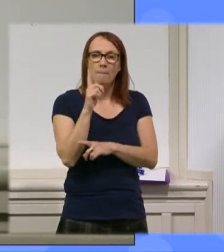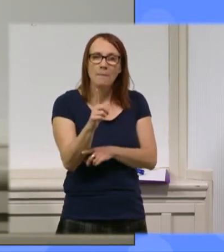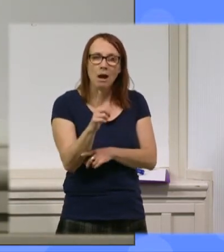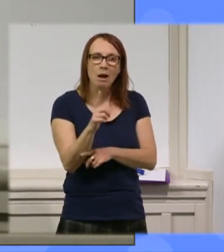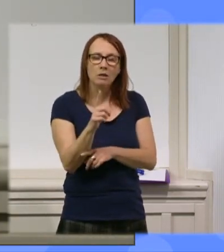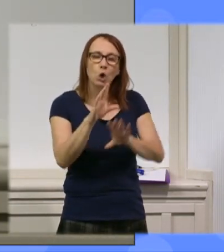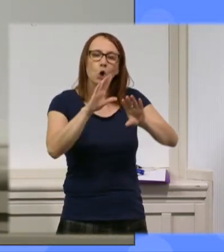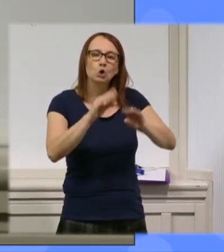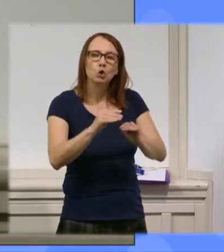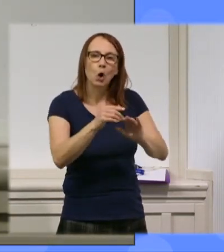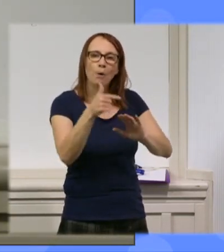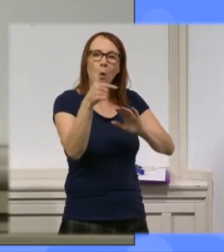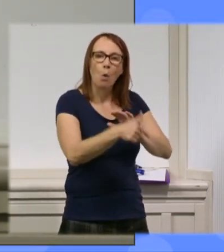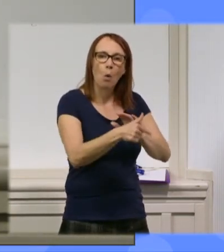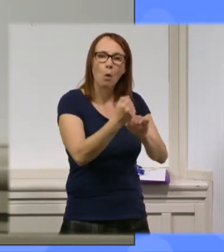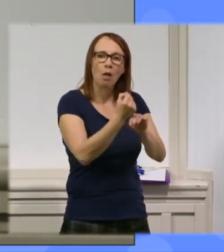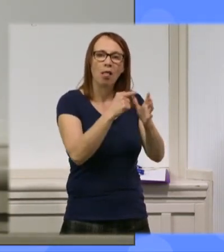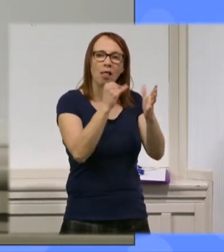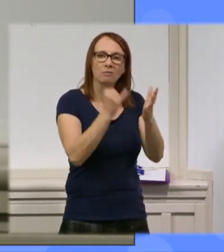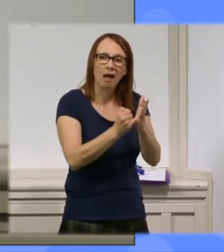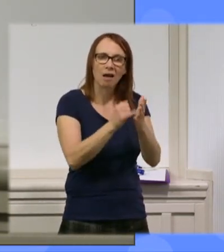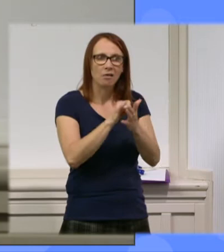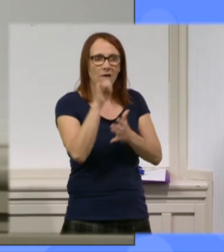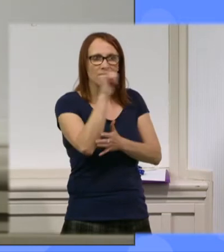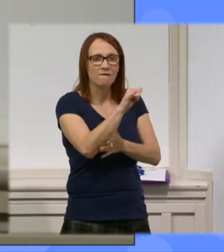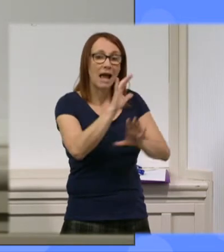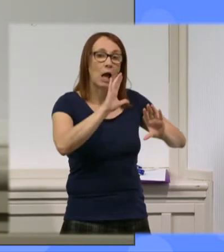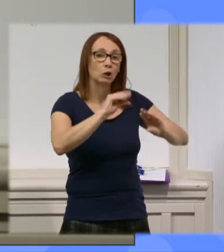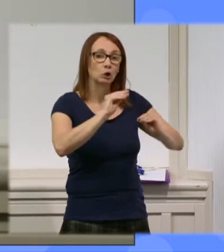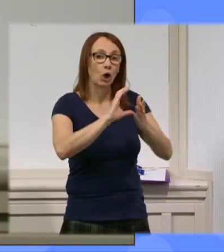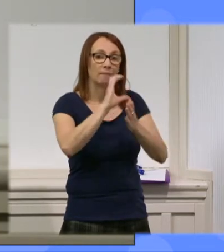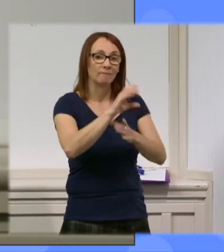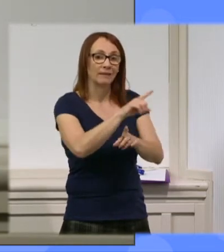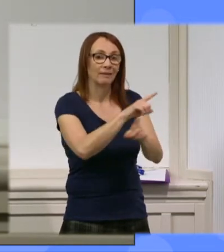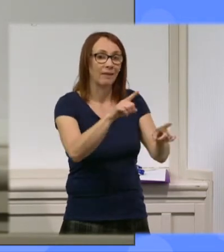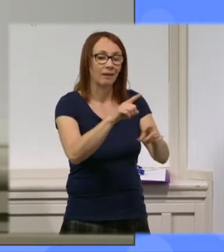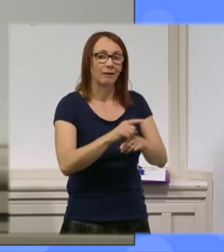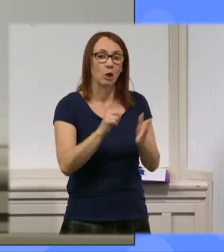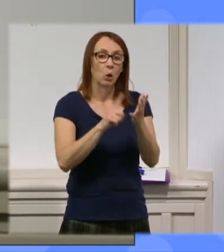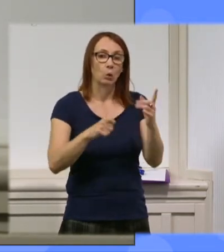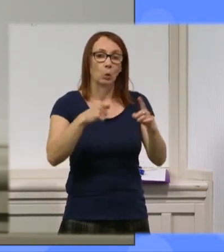and gas and aviation we UK gives the oil and gas industry ten point five billion